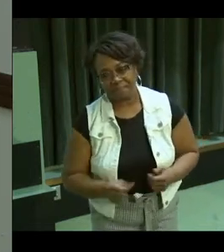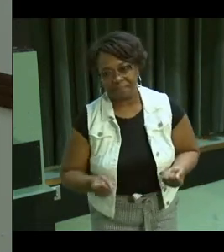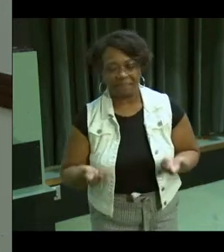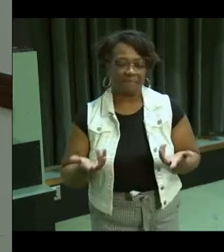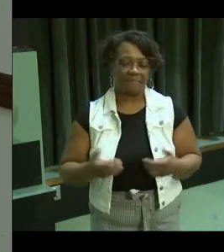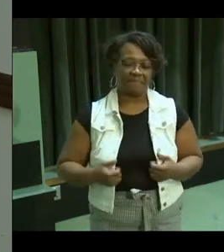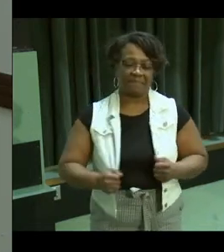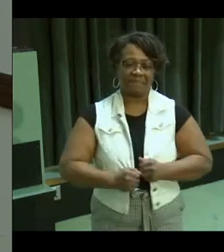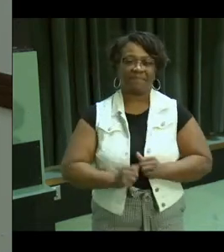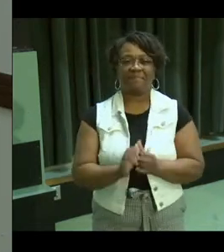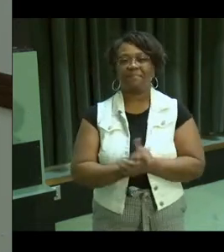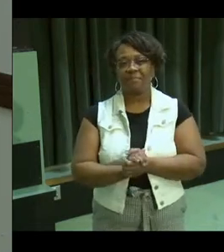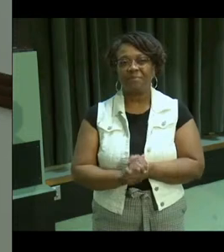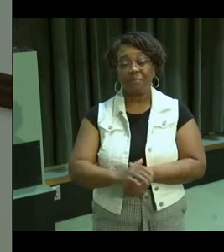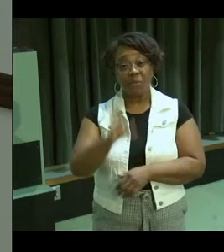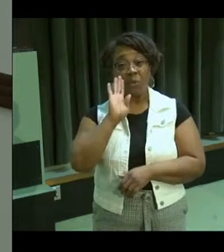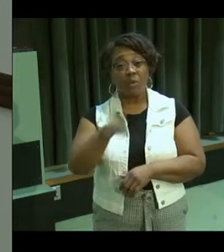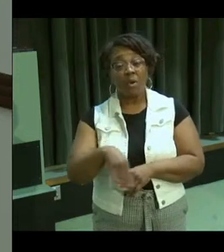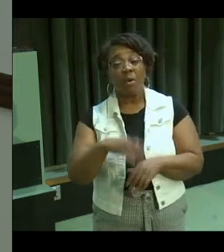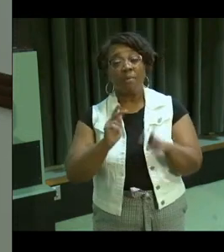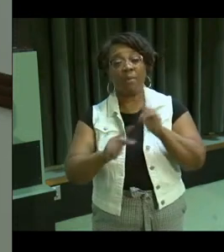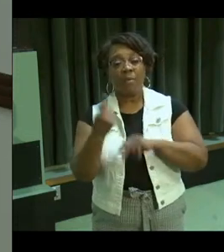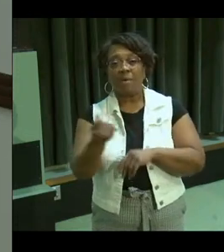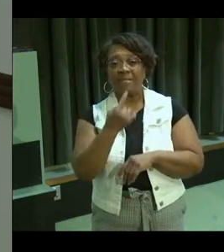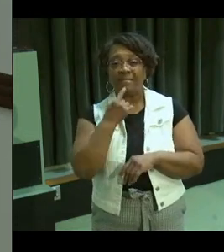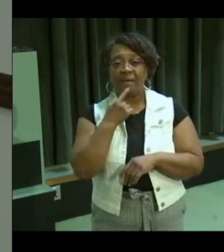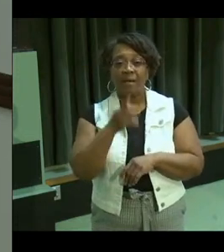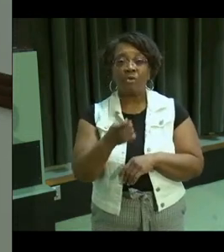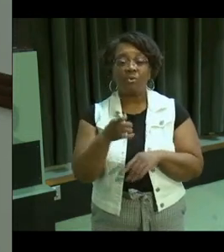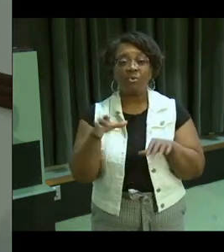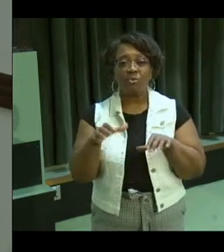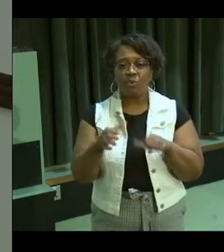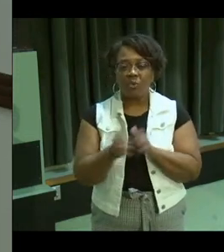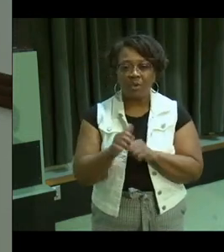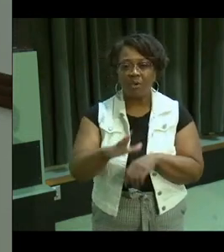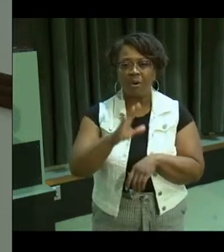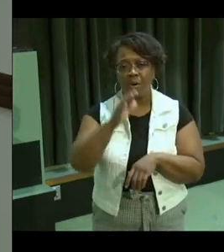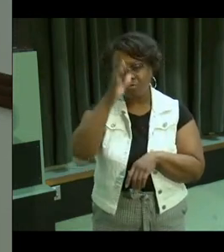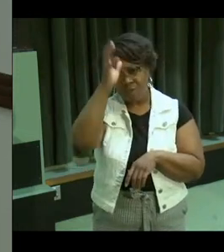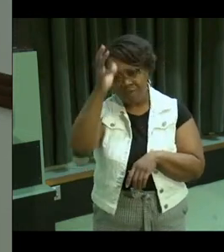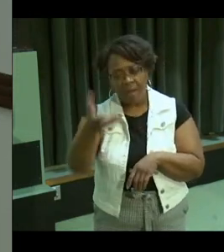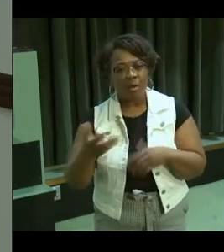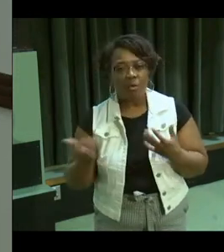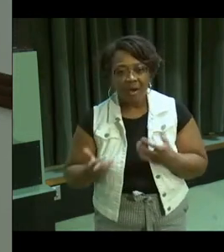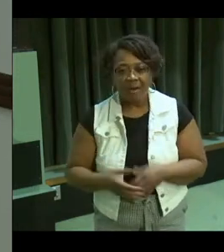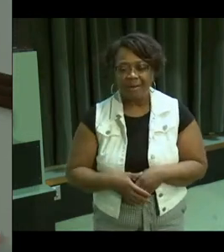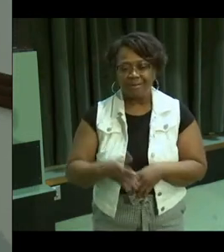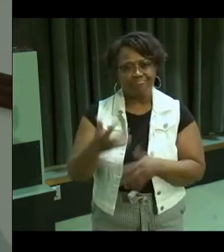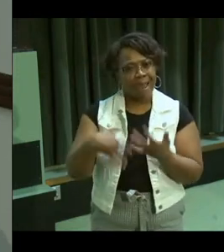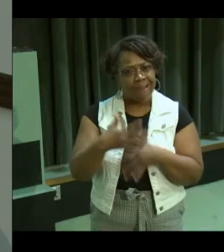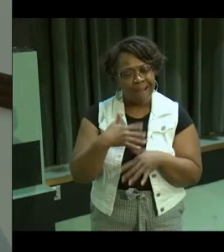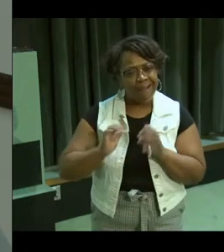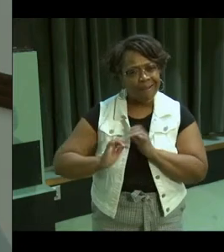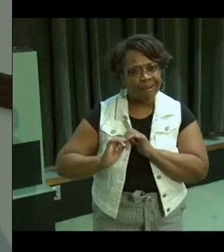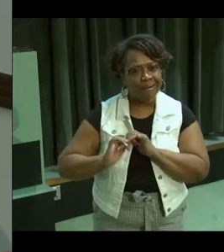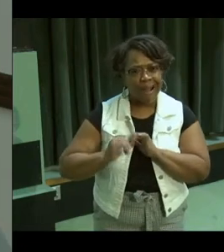know, people always say, what did you do with your